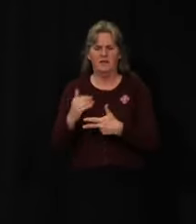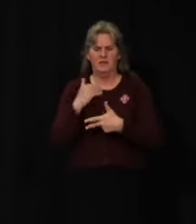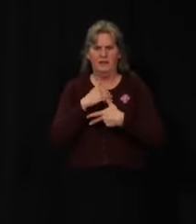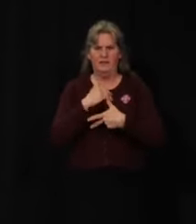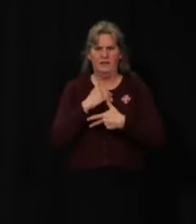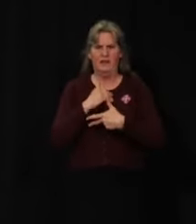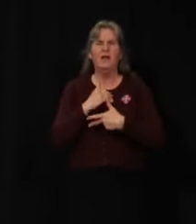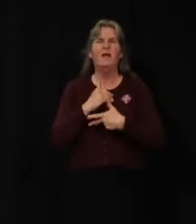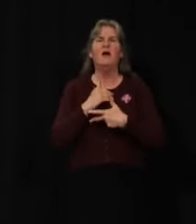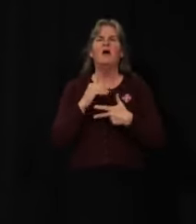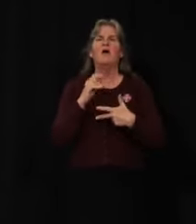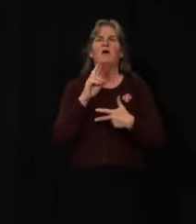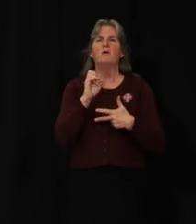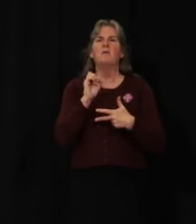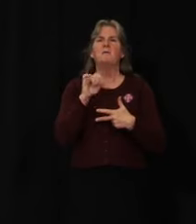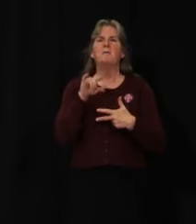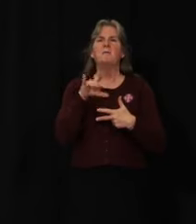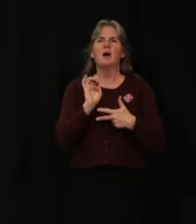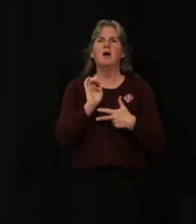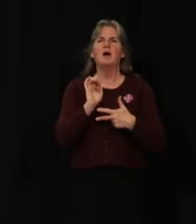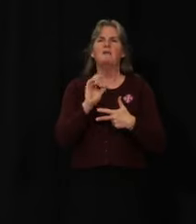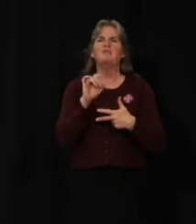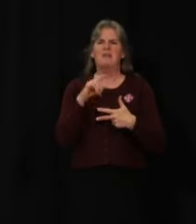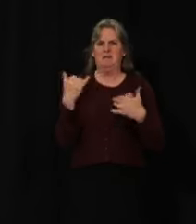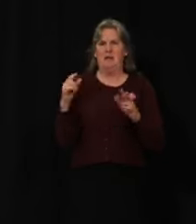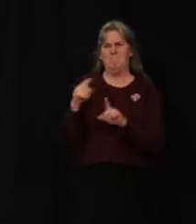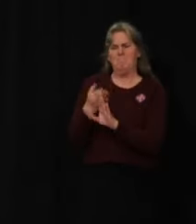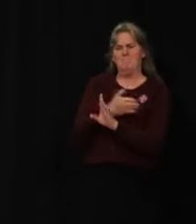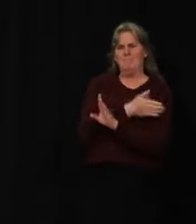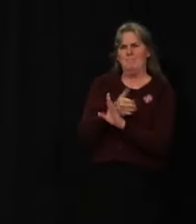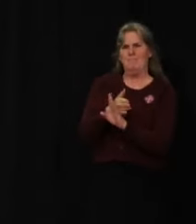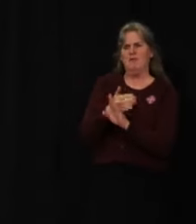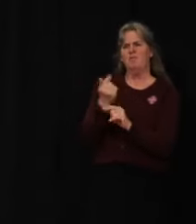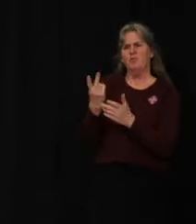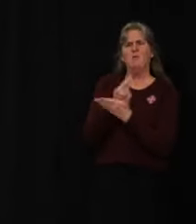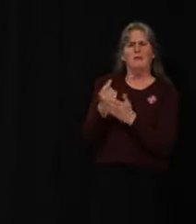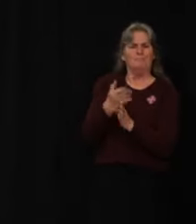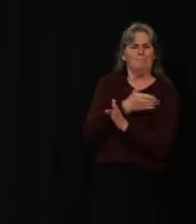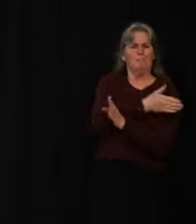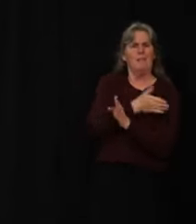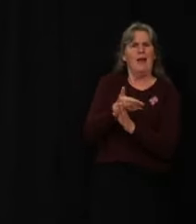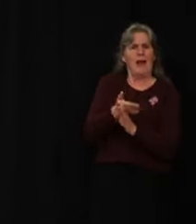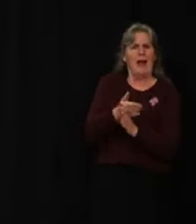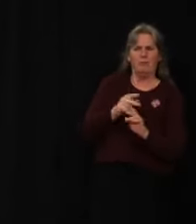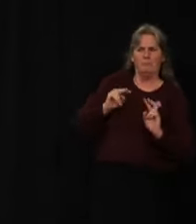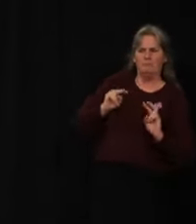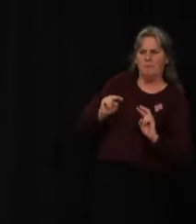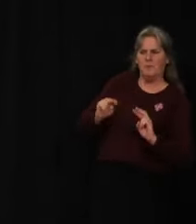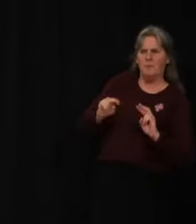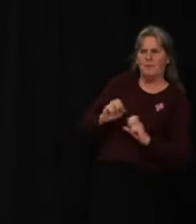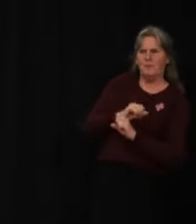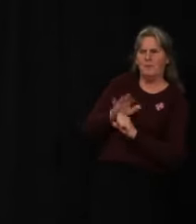phase which is the phase that we have been and for the last several weeks, the restart phase